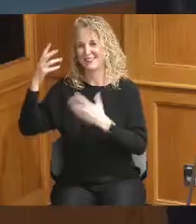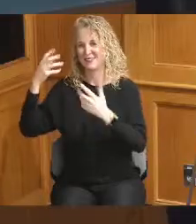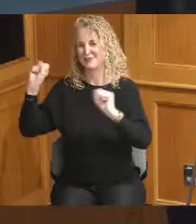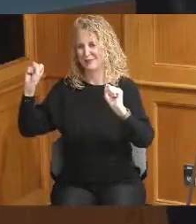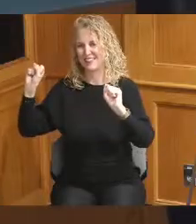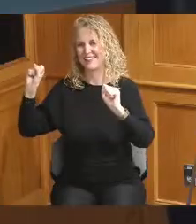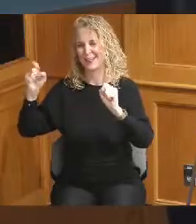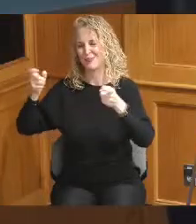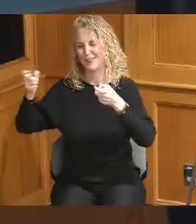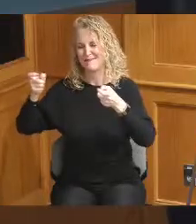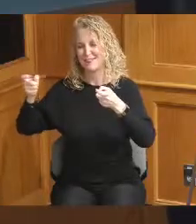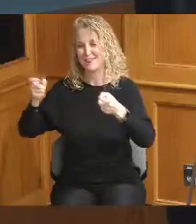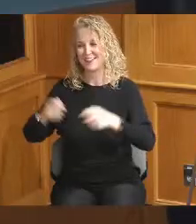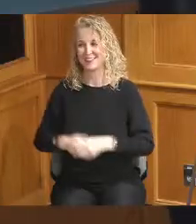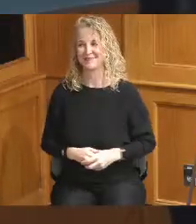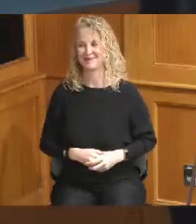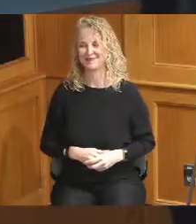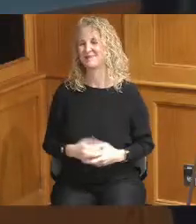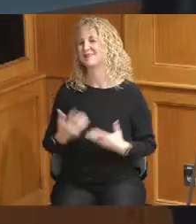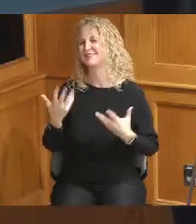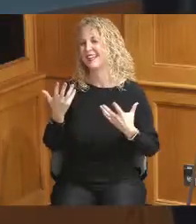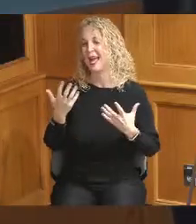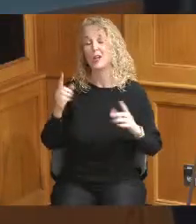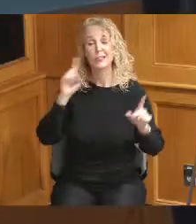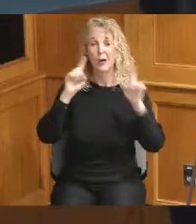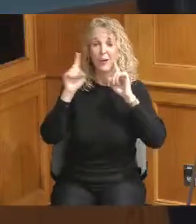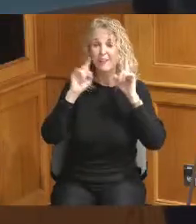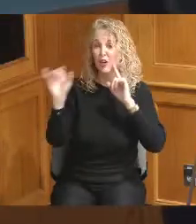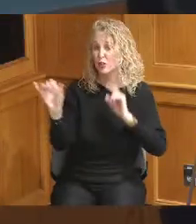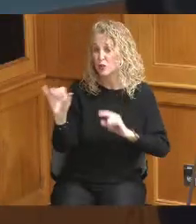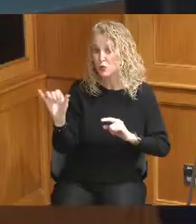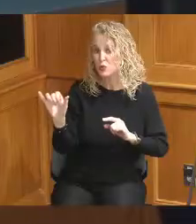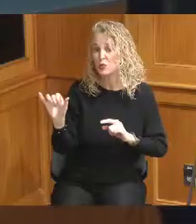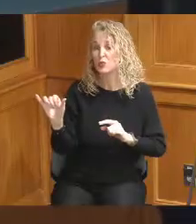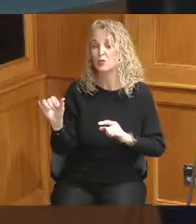to highlight a couple of things you said this I've heard this too the validation of having government